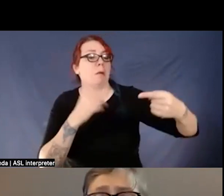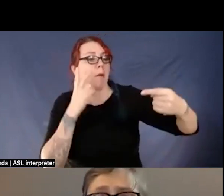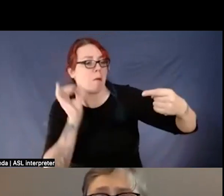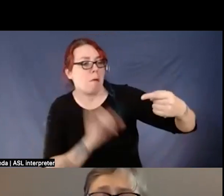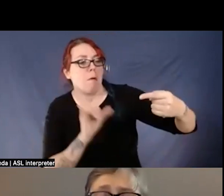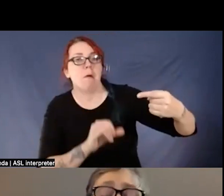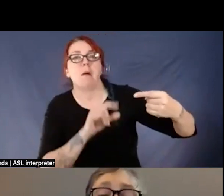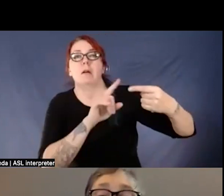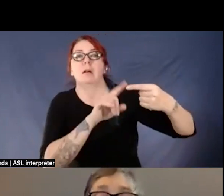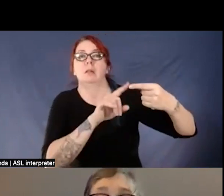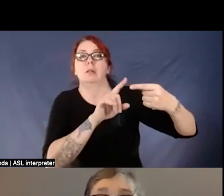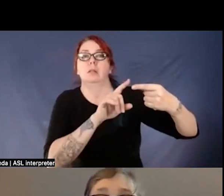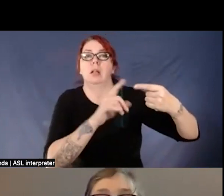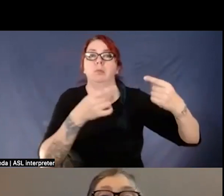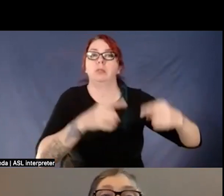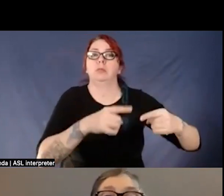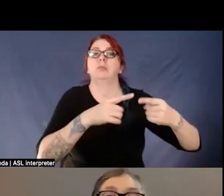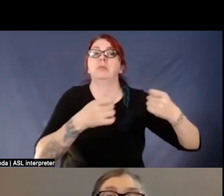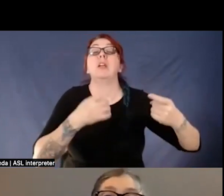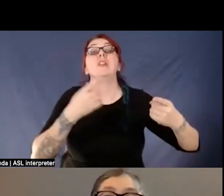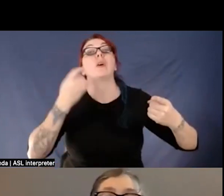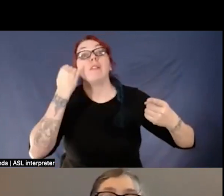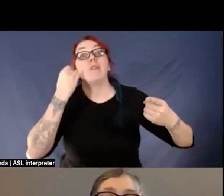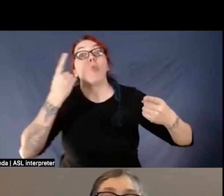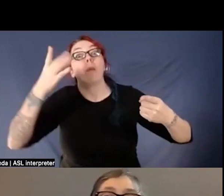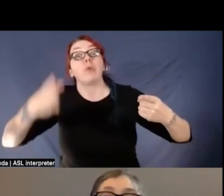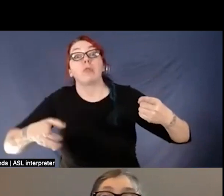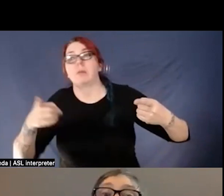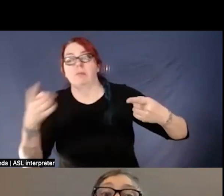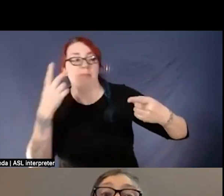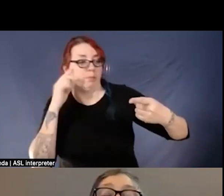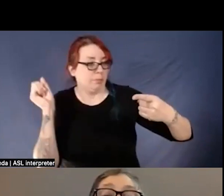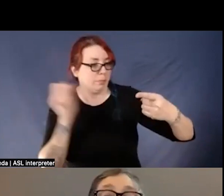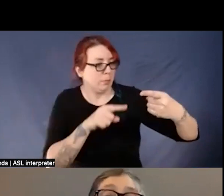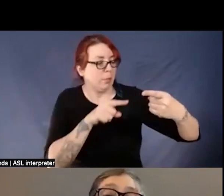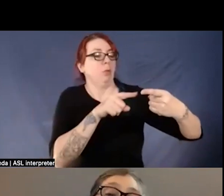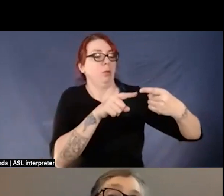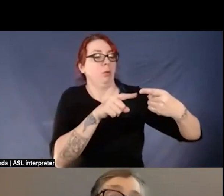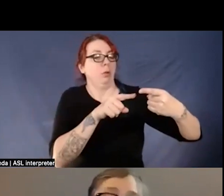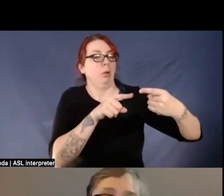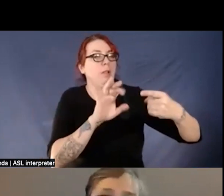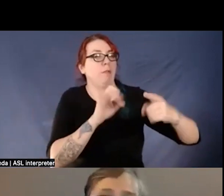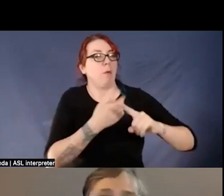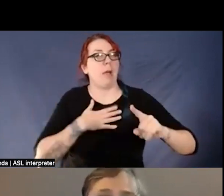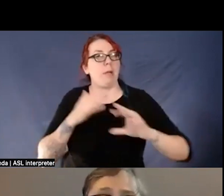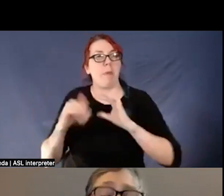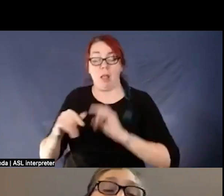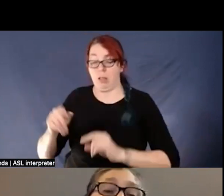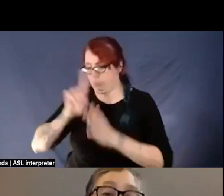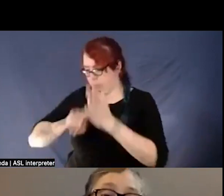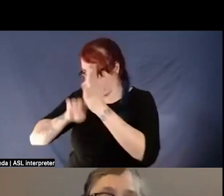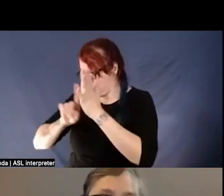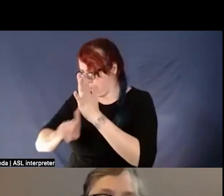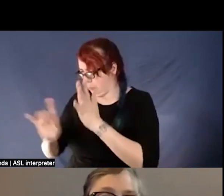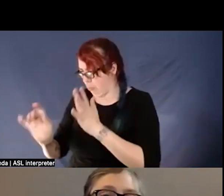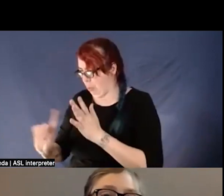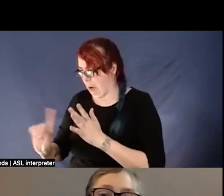dig out of their email archive into a system where anybody who needs to know can find it.